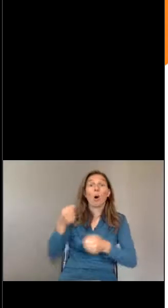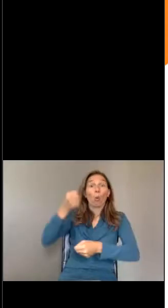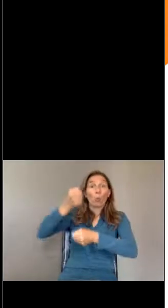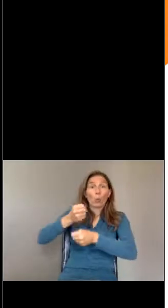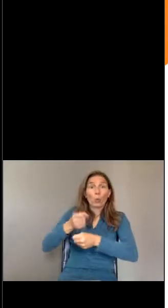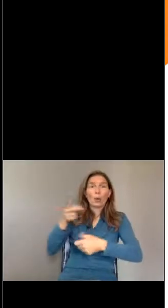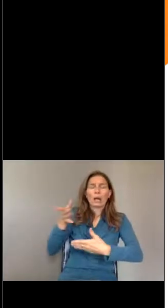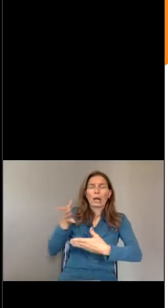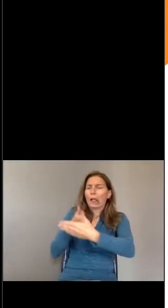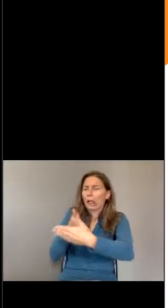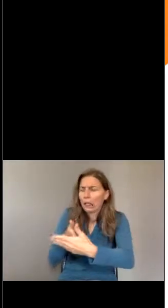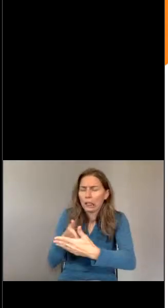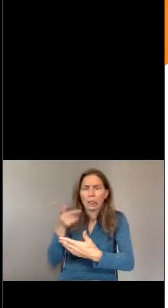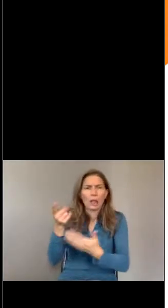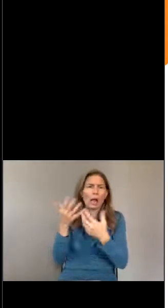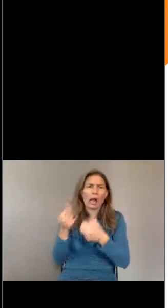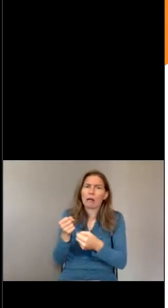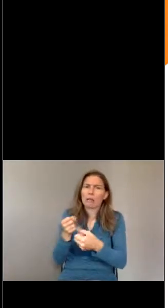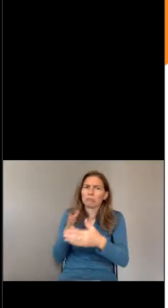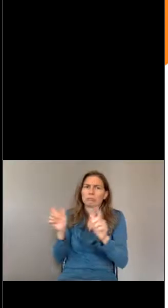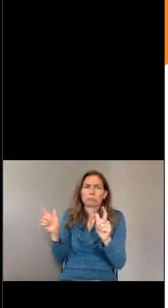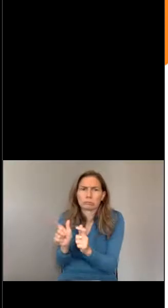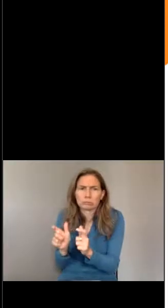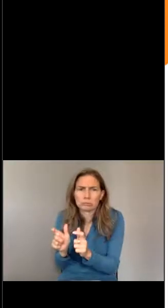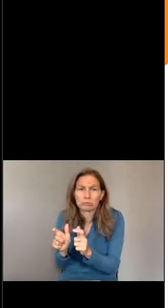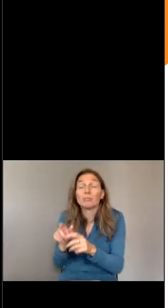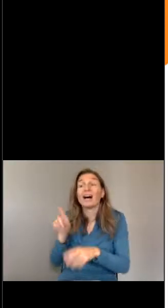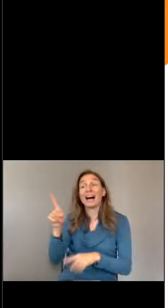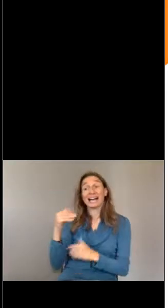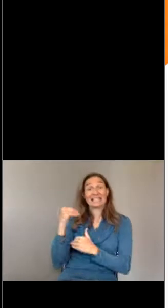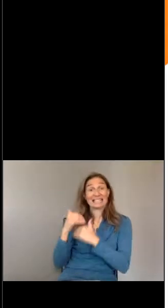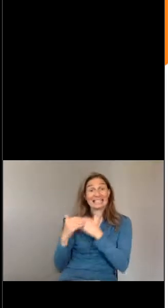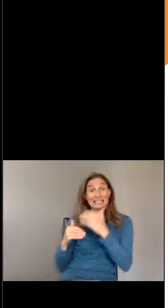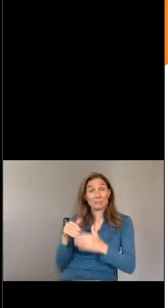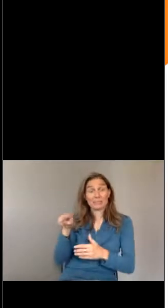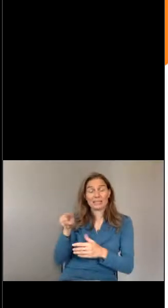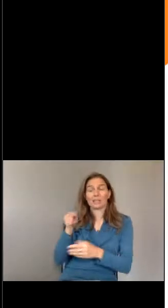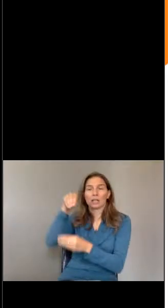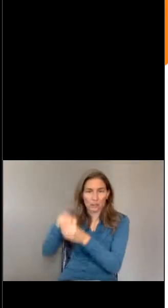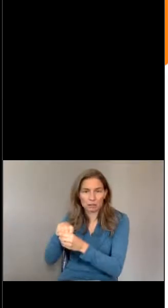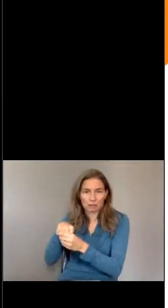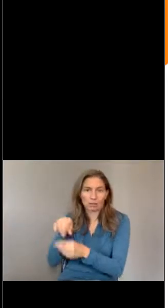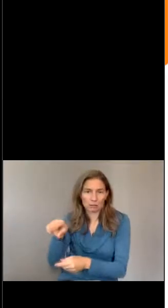but disability is one of the criteria to be participating in this scheme.